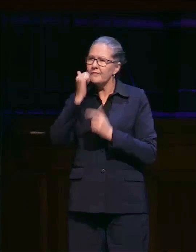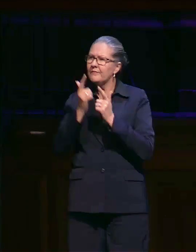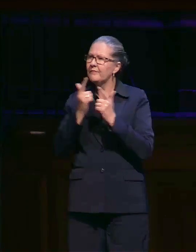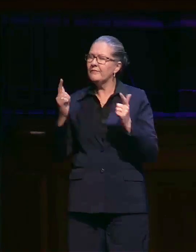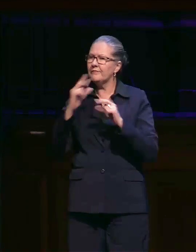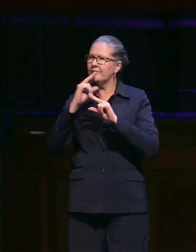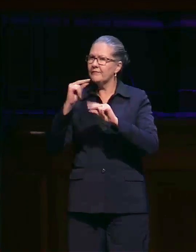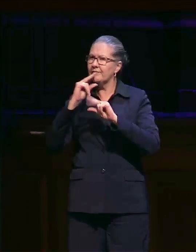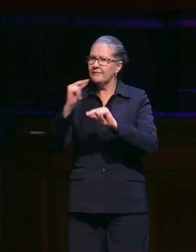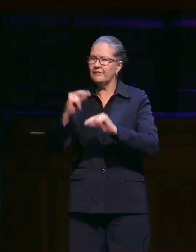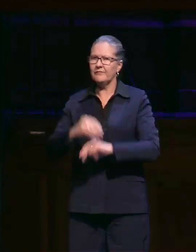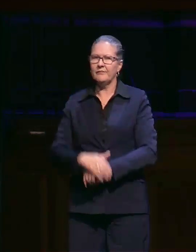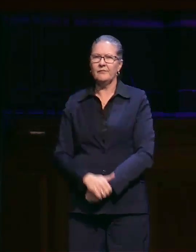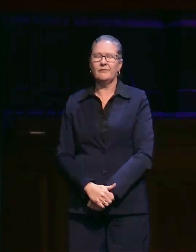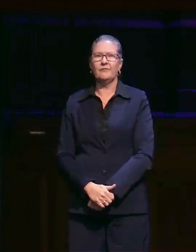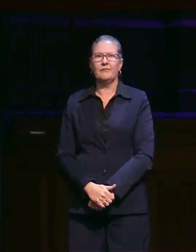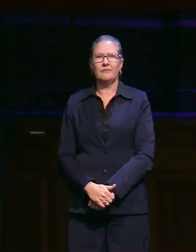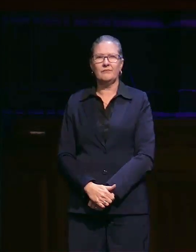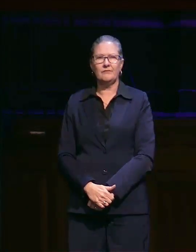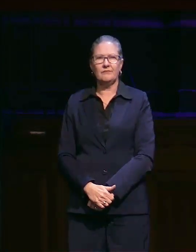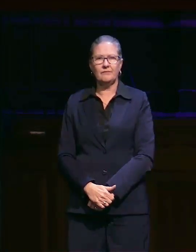Nga tangata whenua, o tenei rohe Tēnā koutou katoa